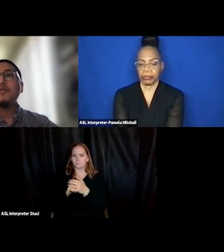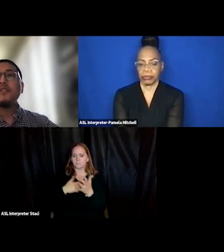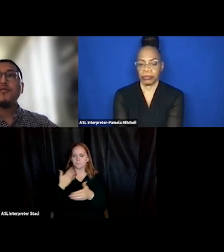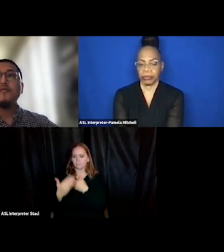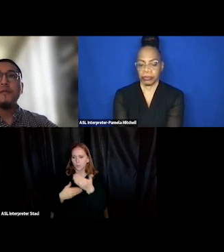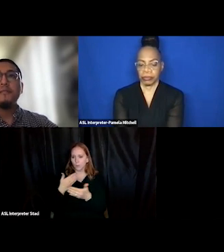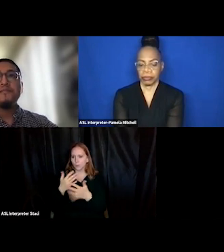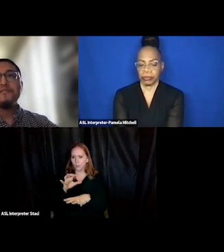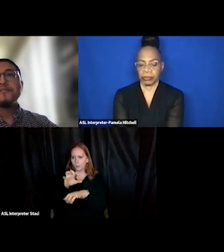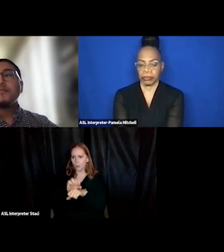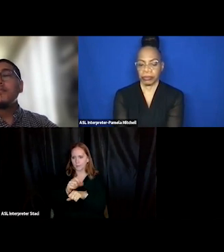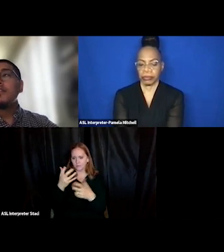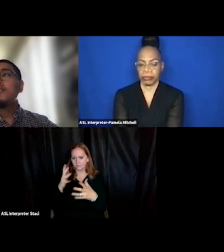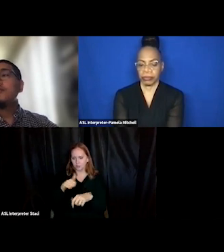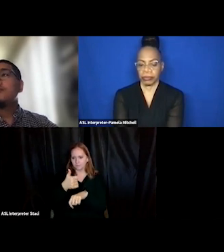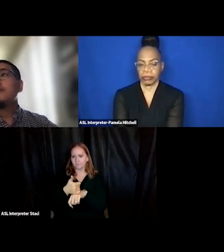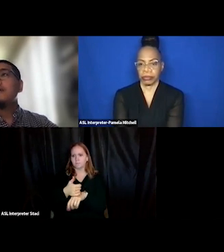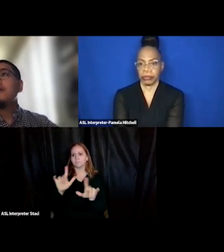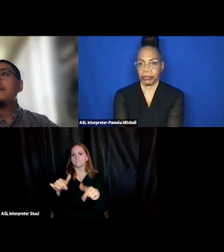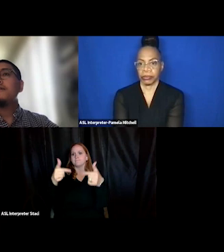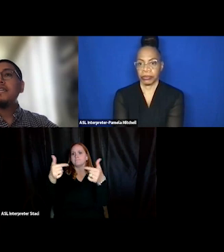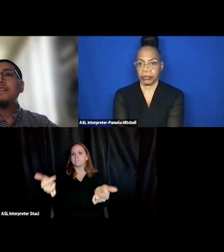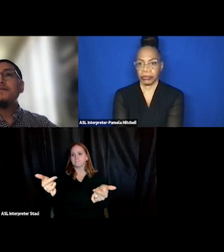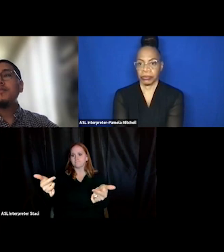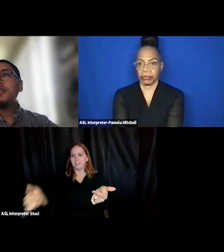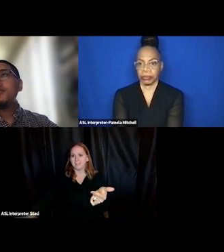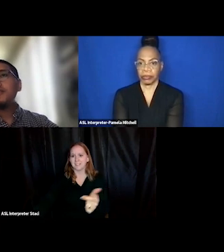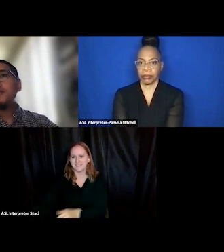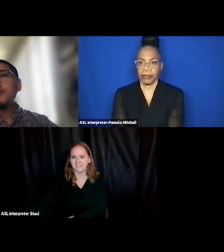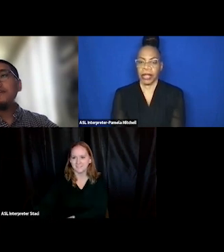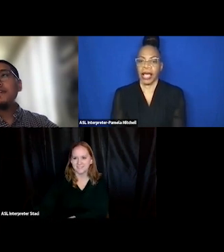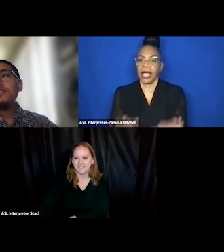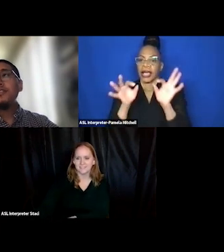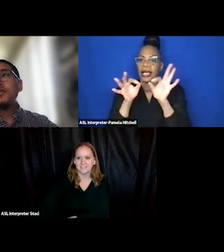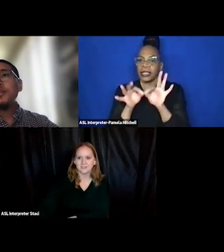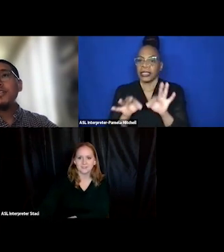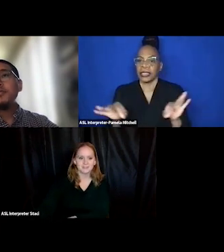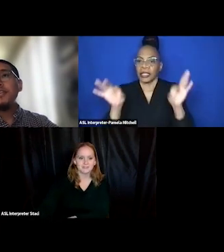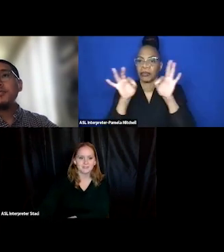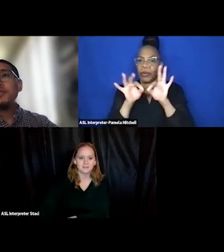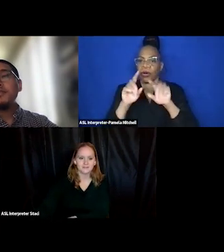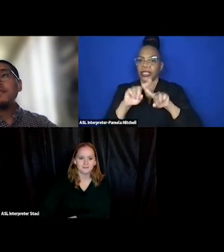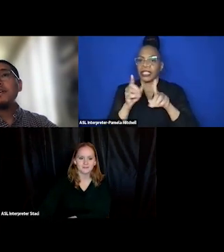that were scheduled for them. So the key differences between SOAR navigation and SOAR case management are